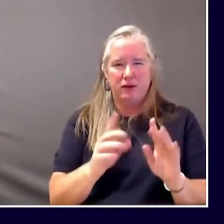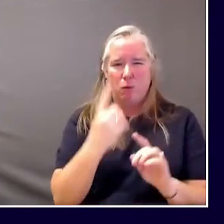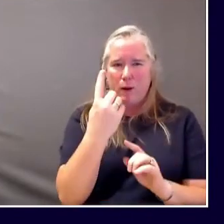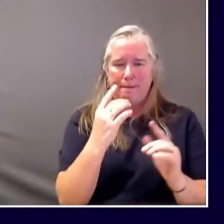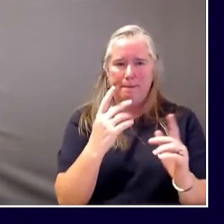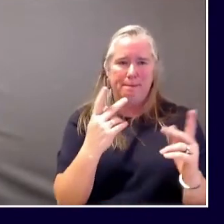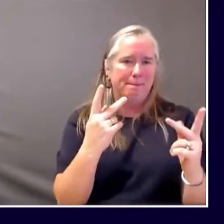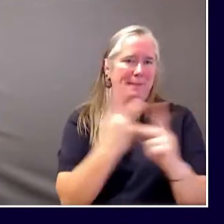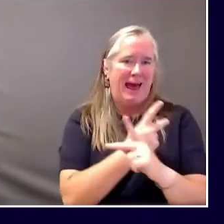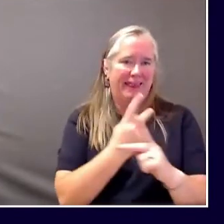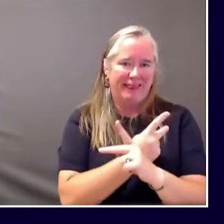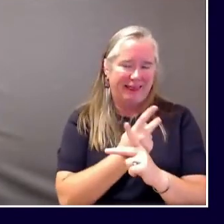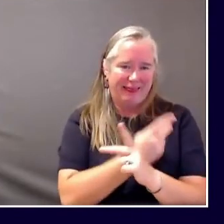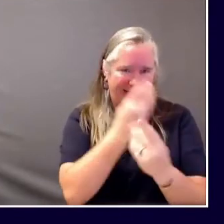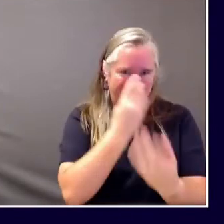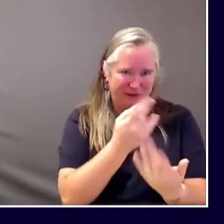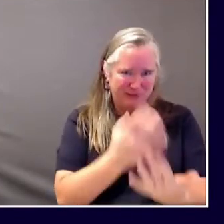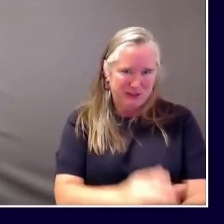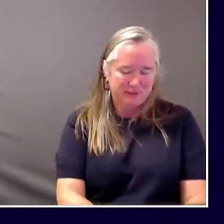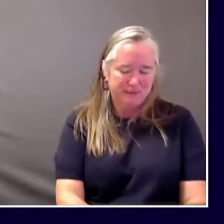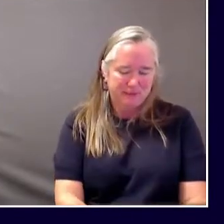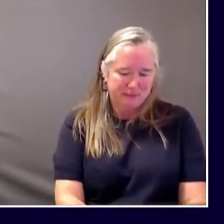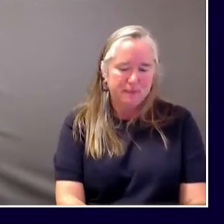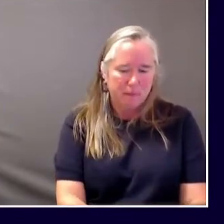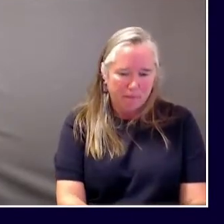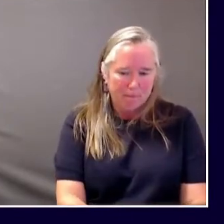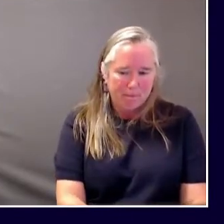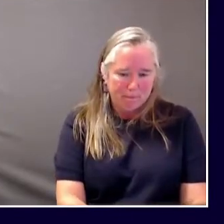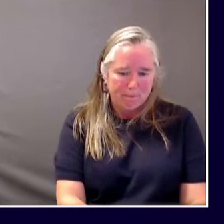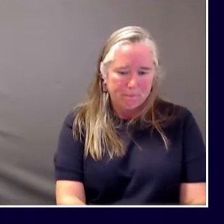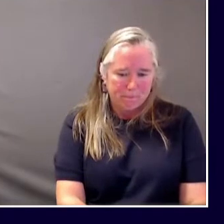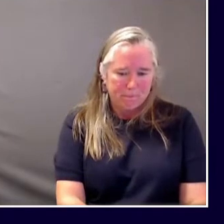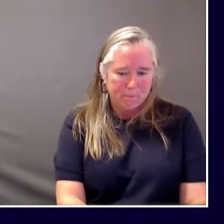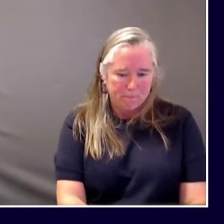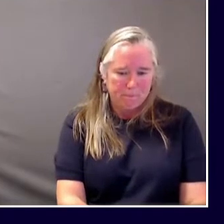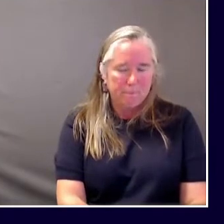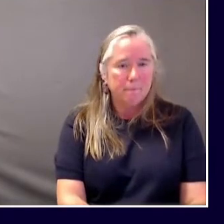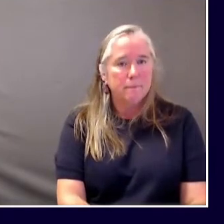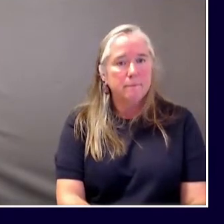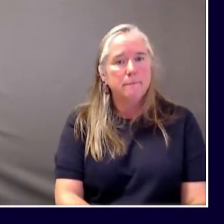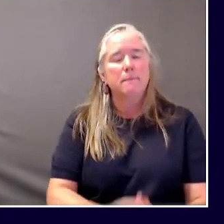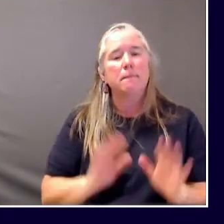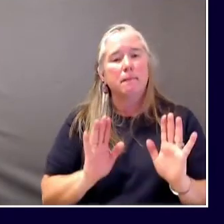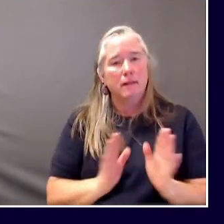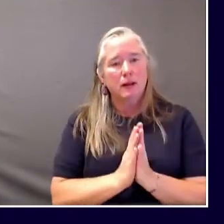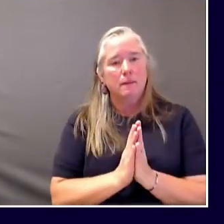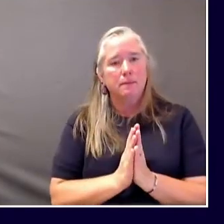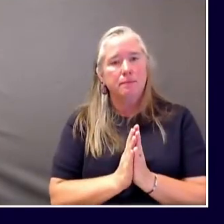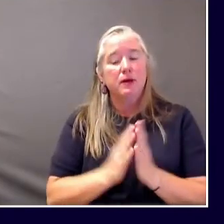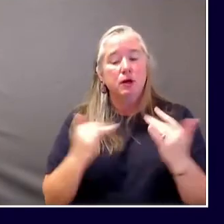note up there have been some differing views